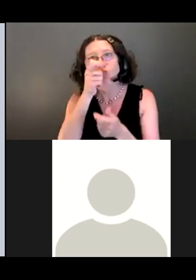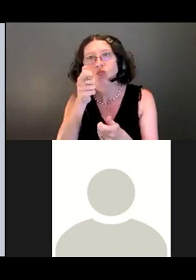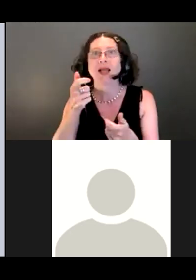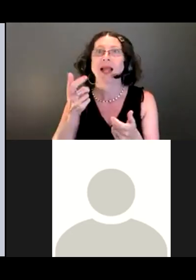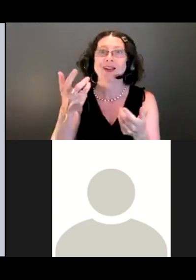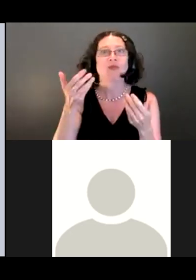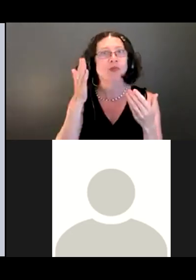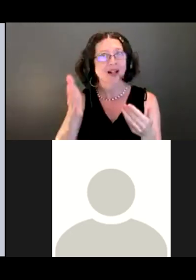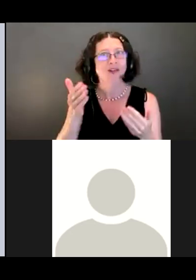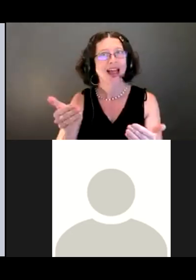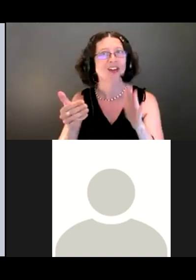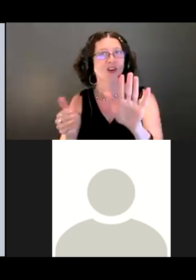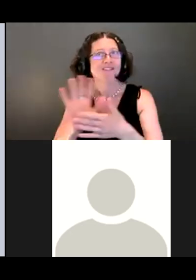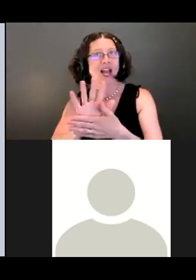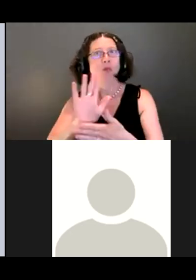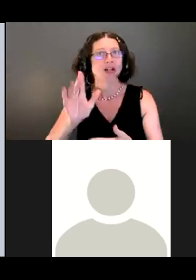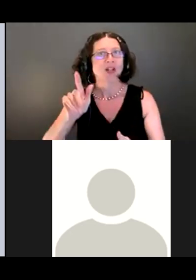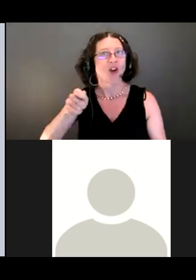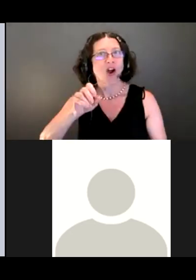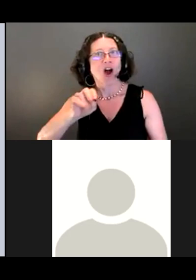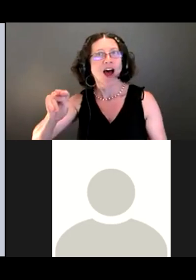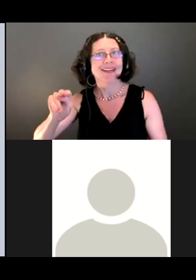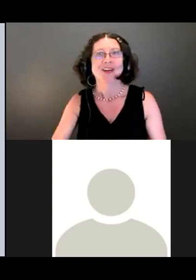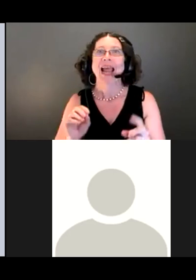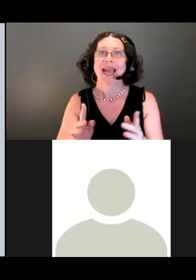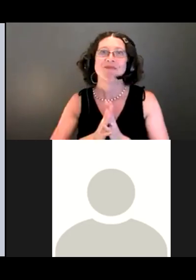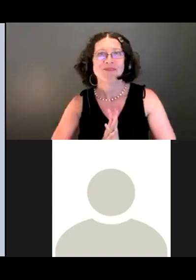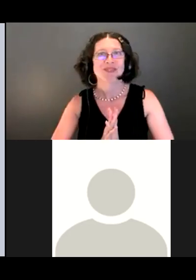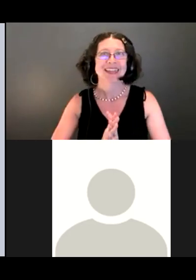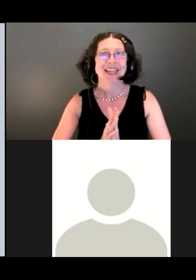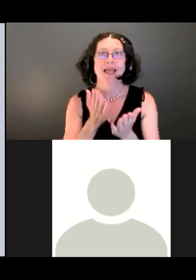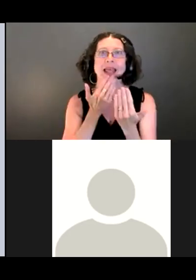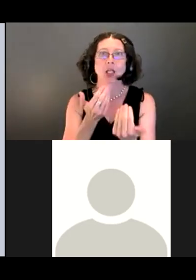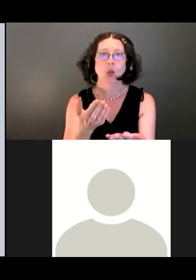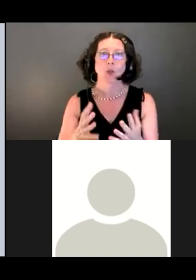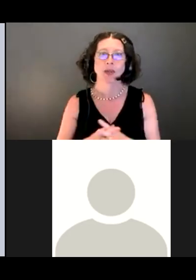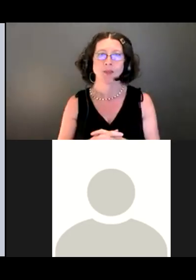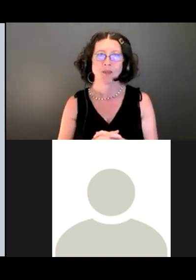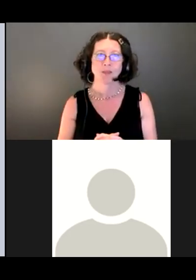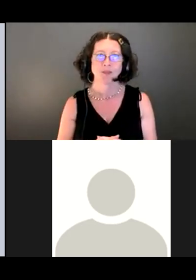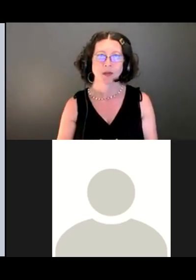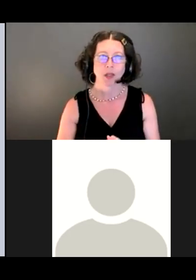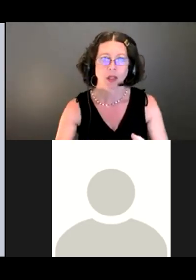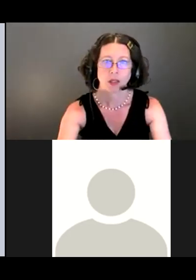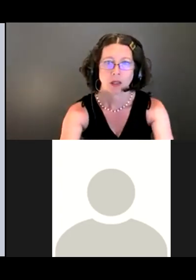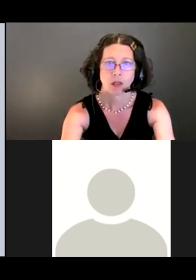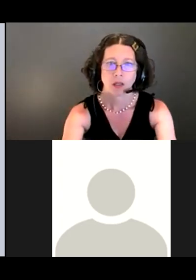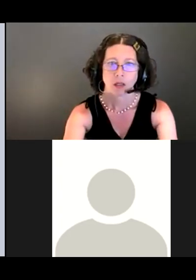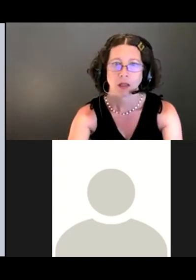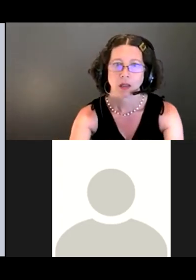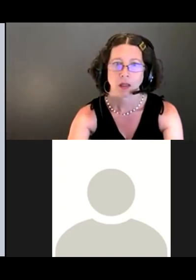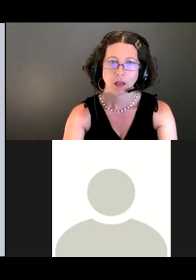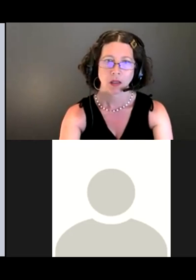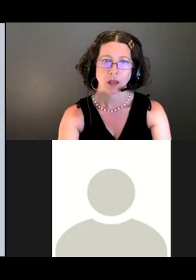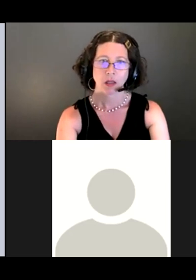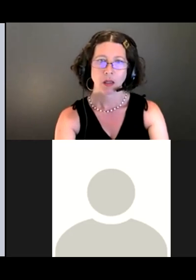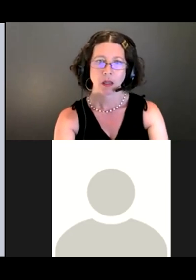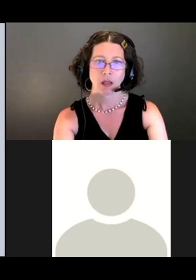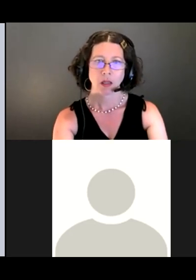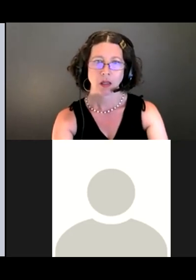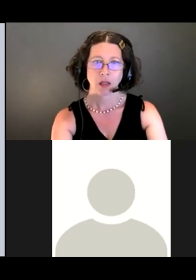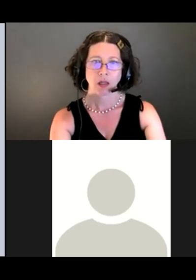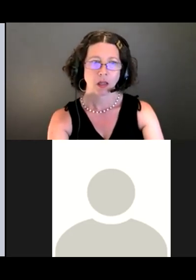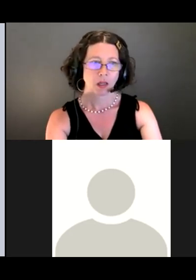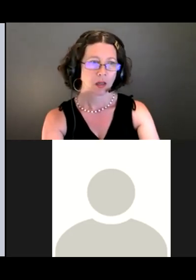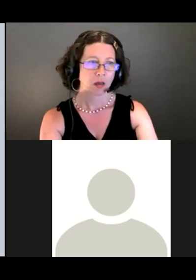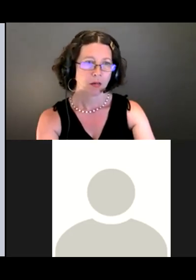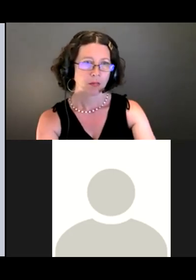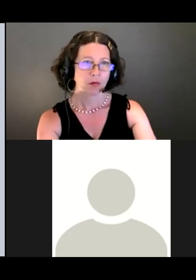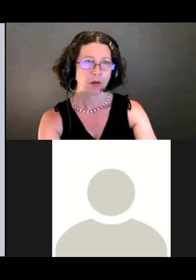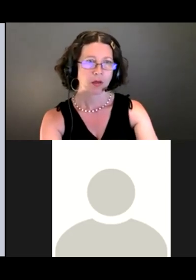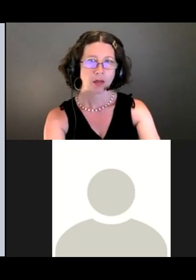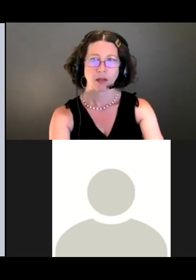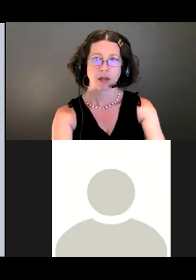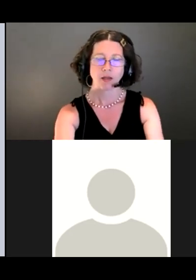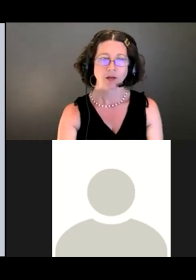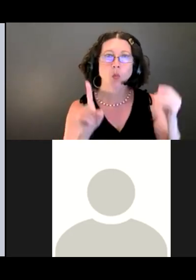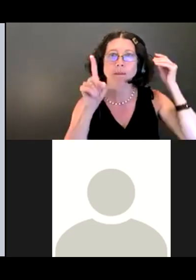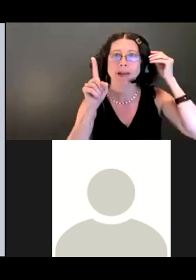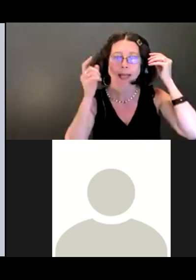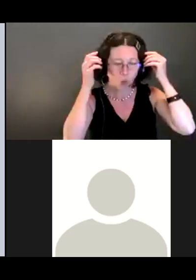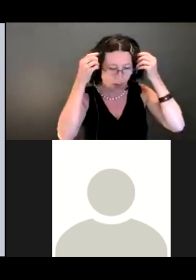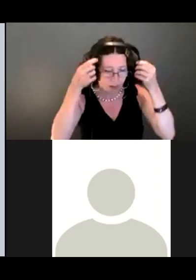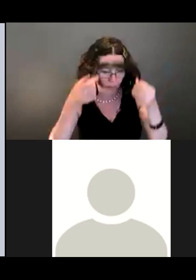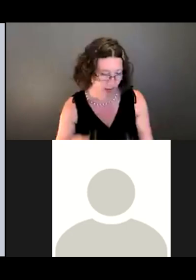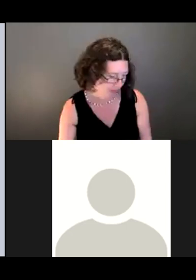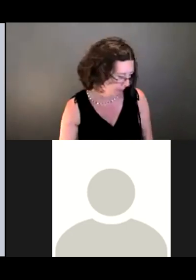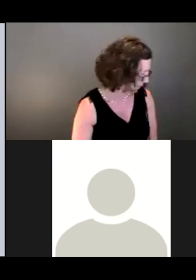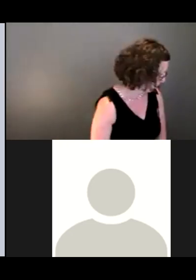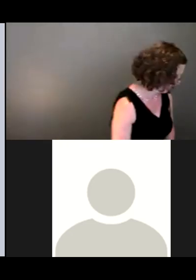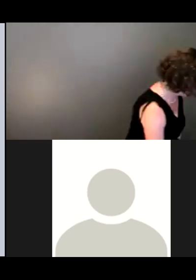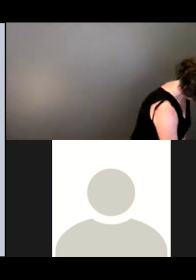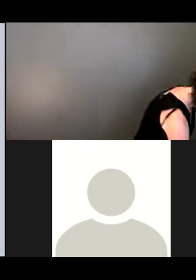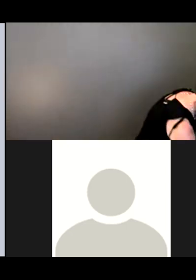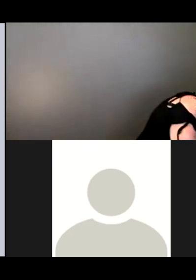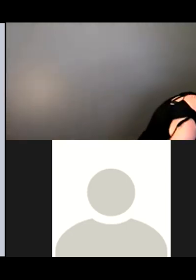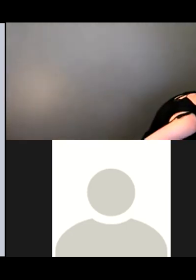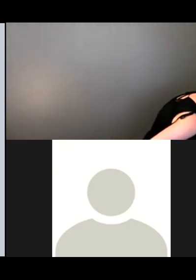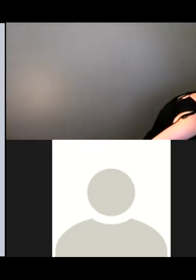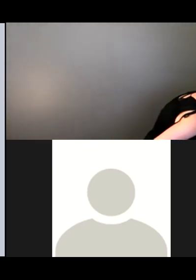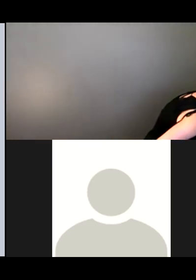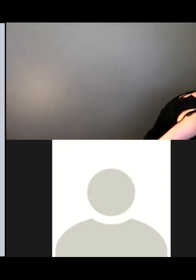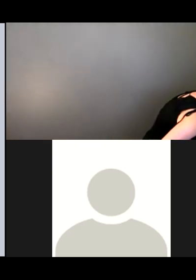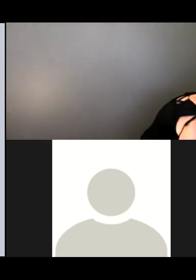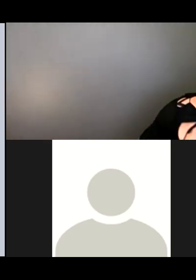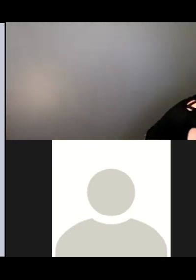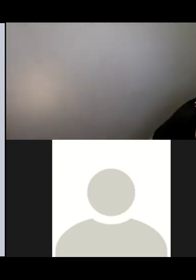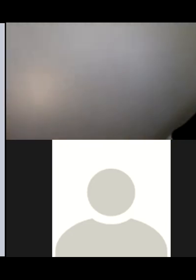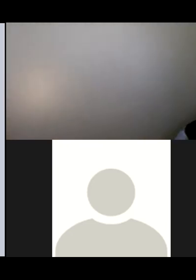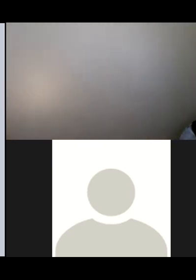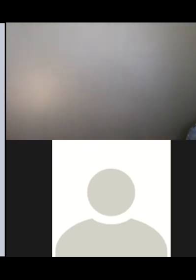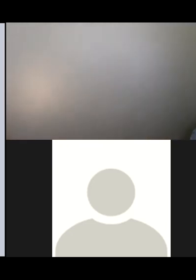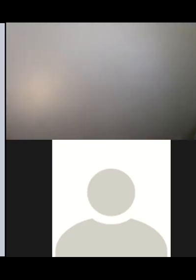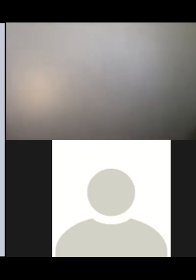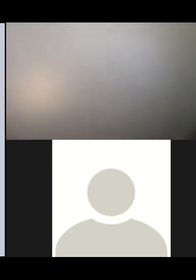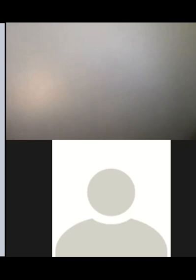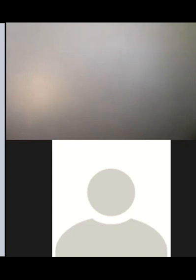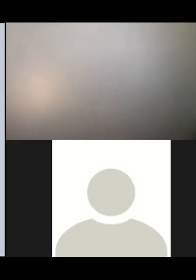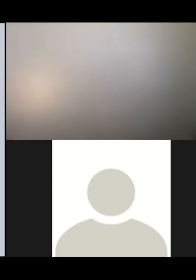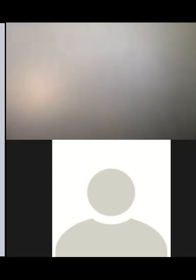Thank you.